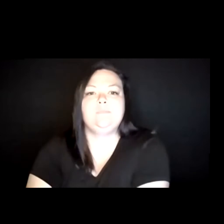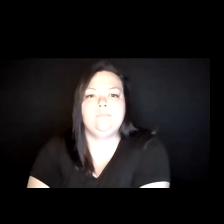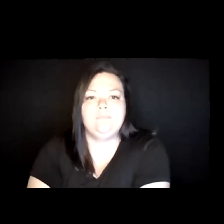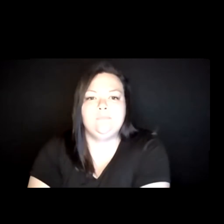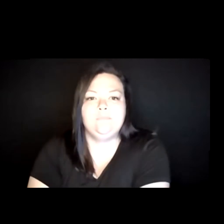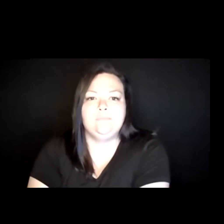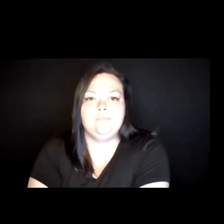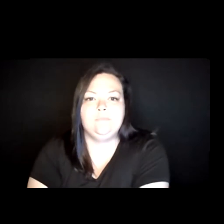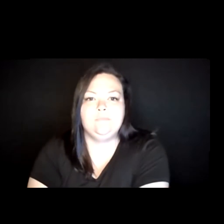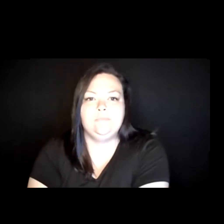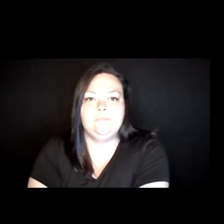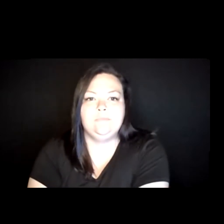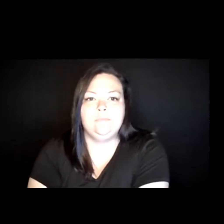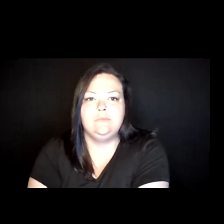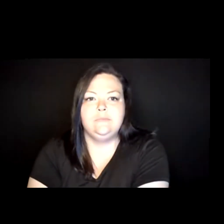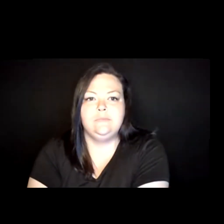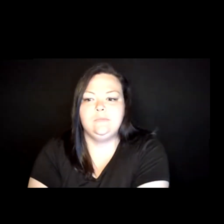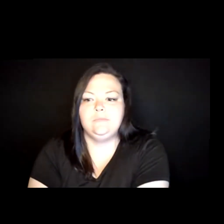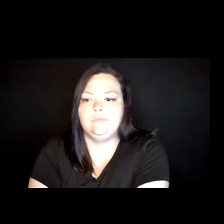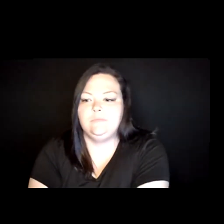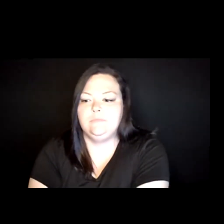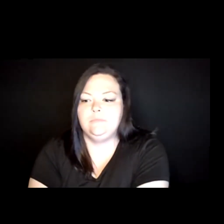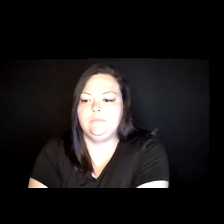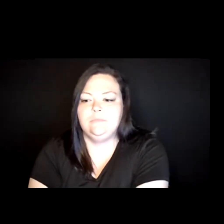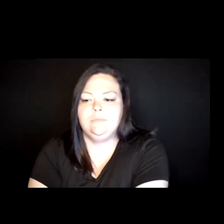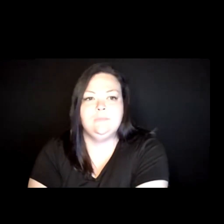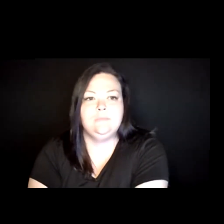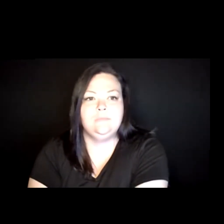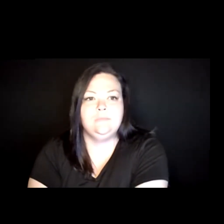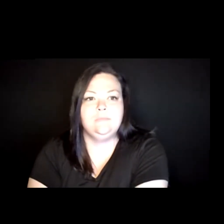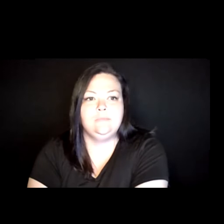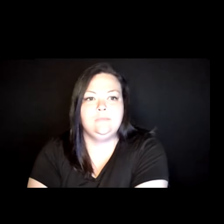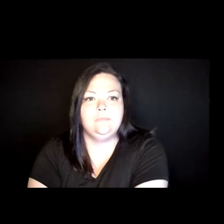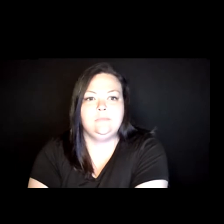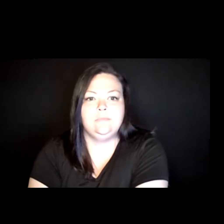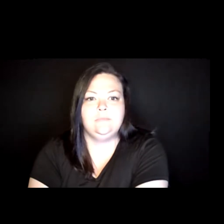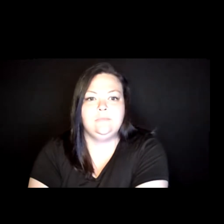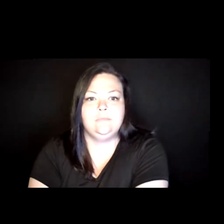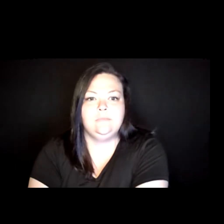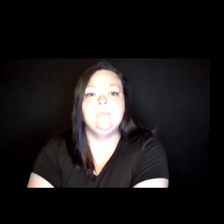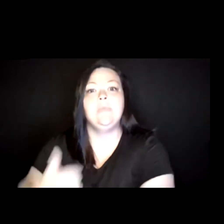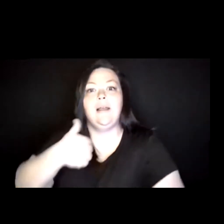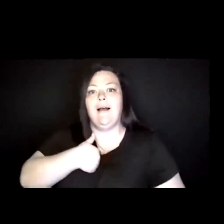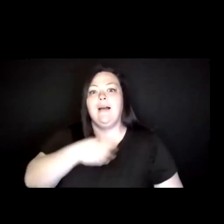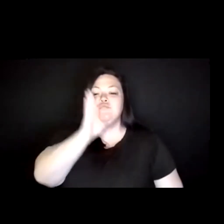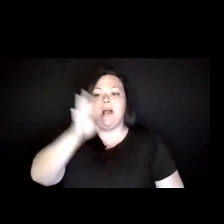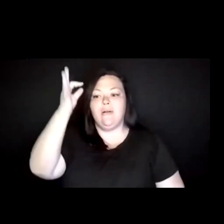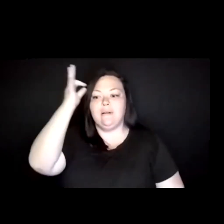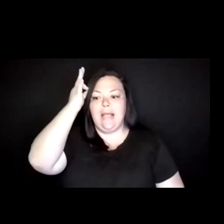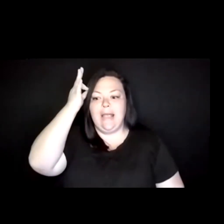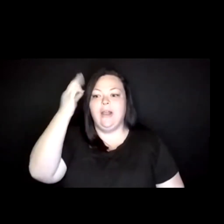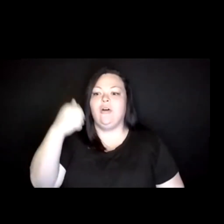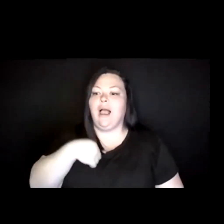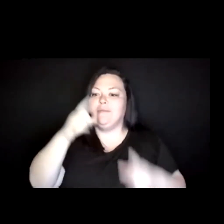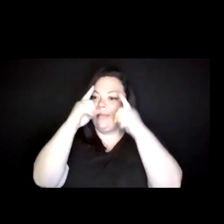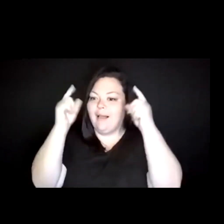describe myself, I am, um, I have brown hair and I wear glasses and I'm five six and I'm